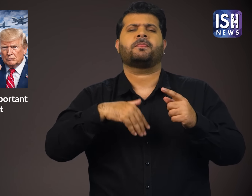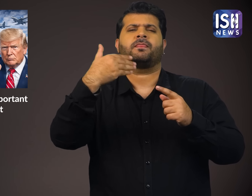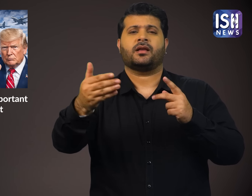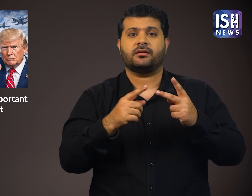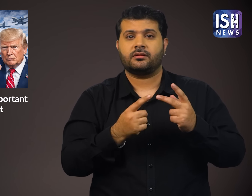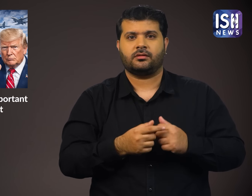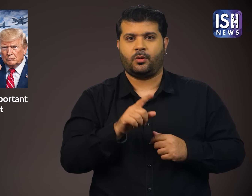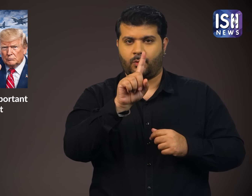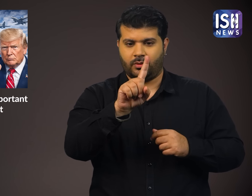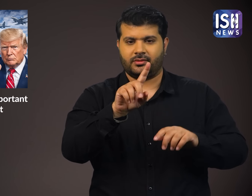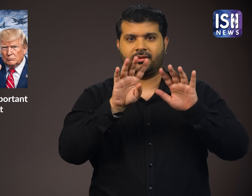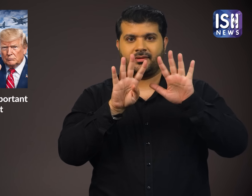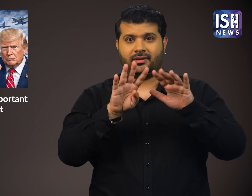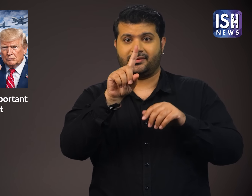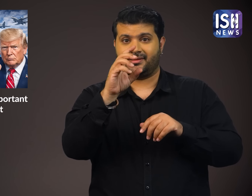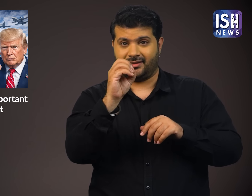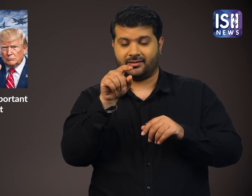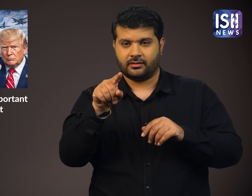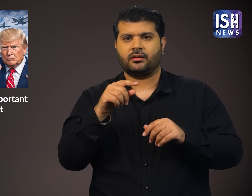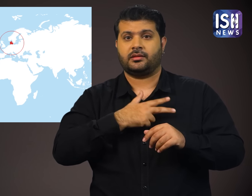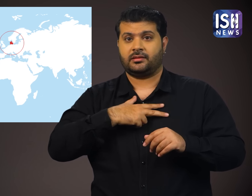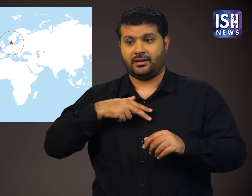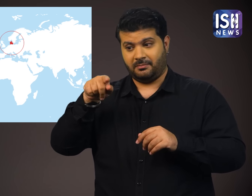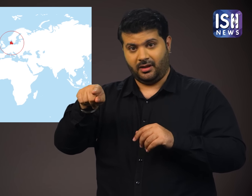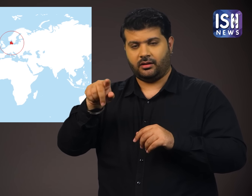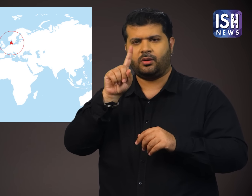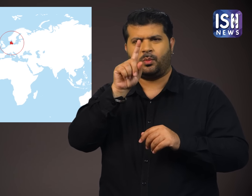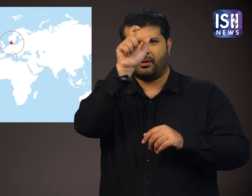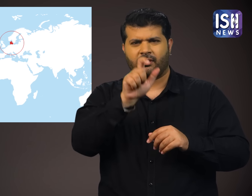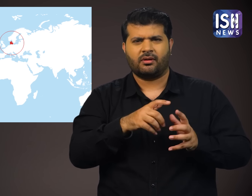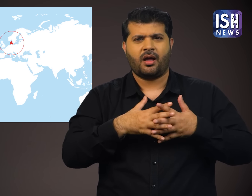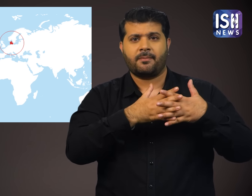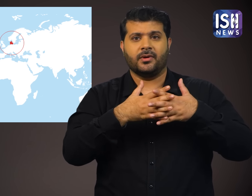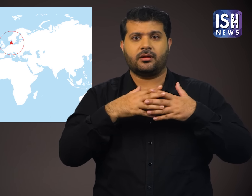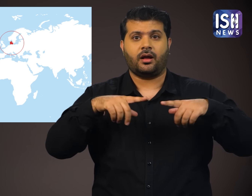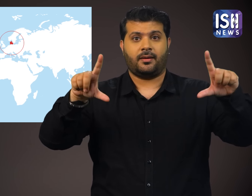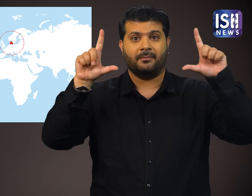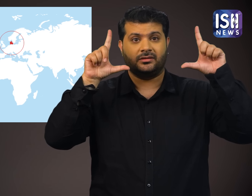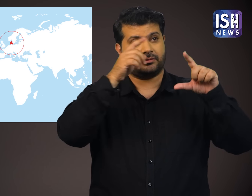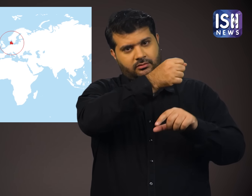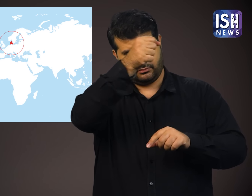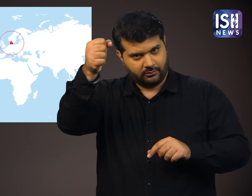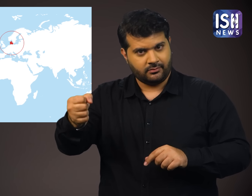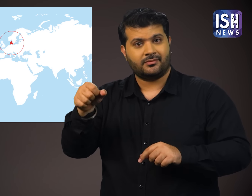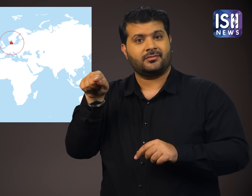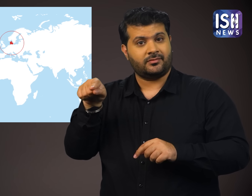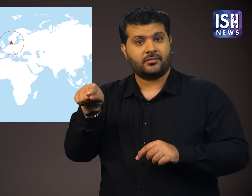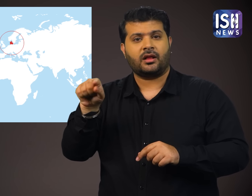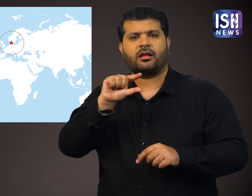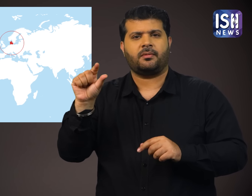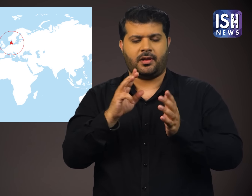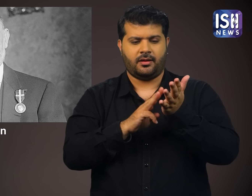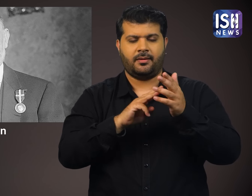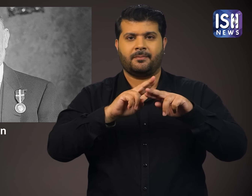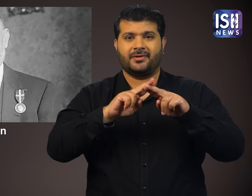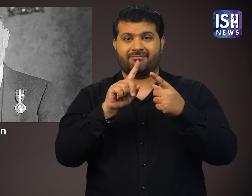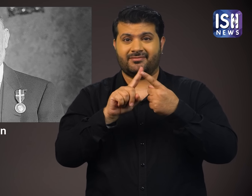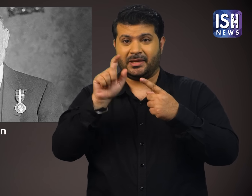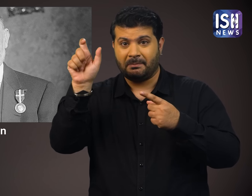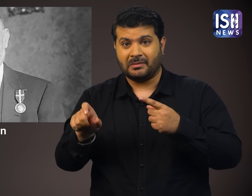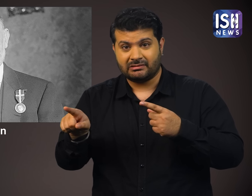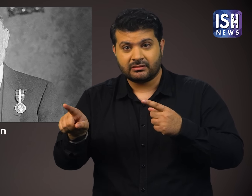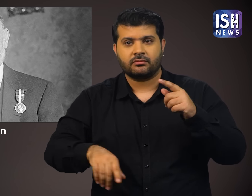Later, in 1910, the U.S. Ambassador to Denmark, Maurice Francis Egan,